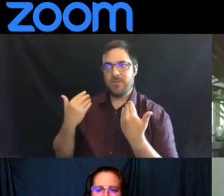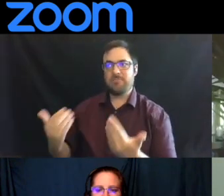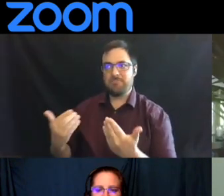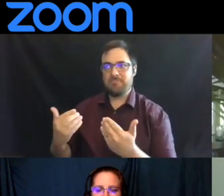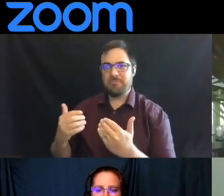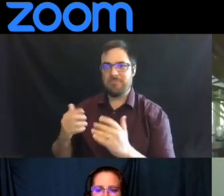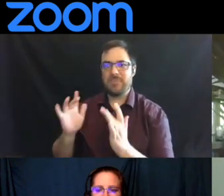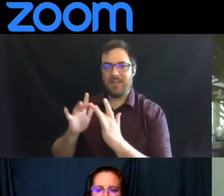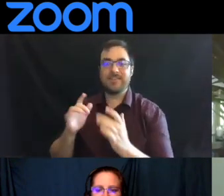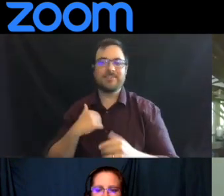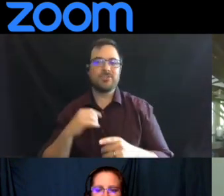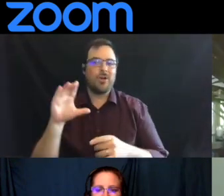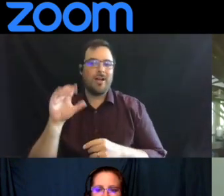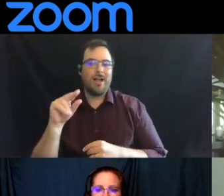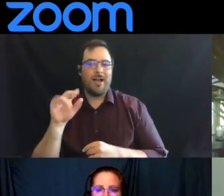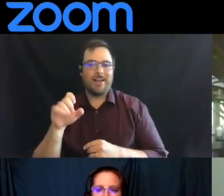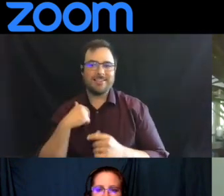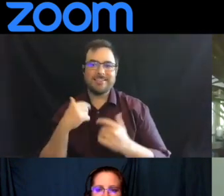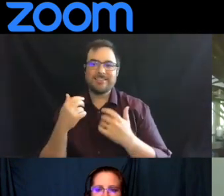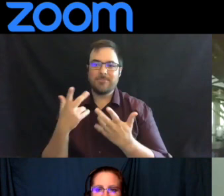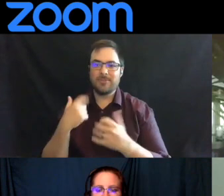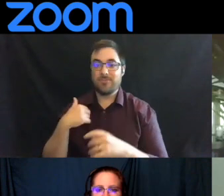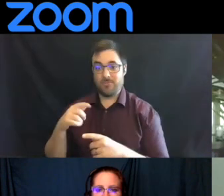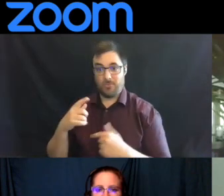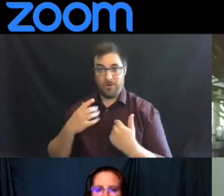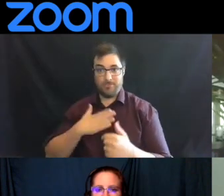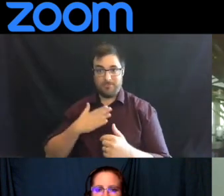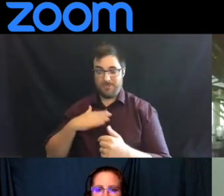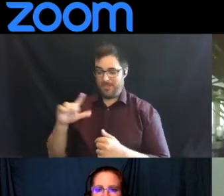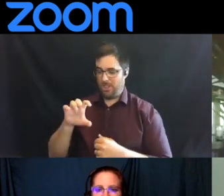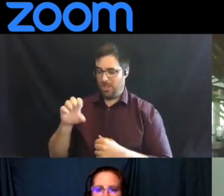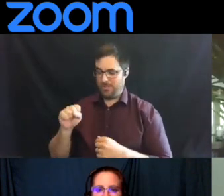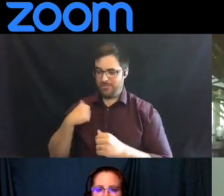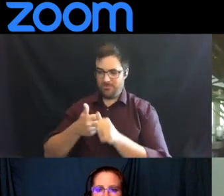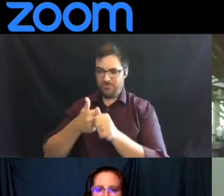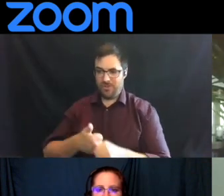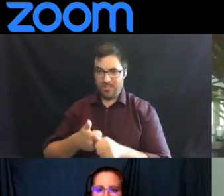Connie: Yeah so usually for the loss to follow through aspect before there's a diagnosis.